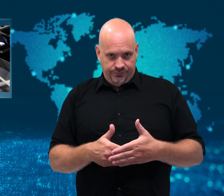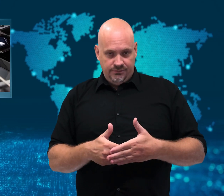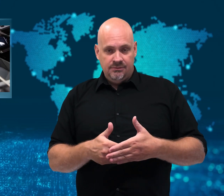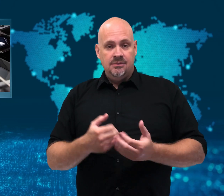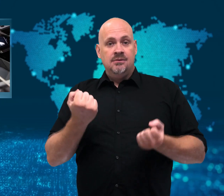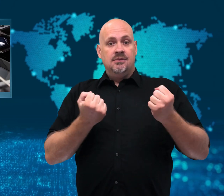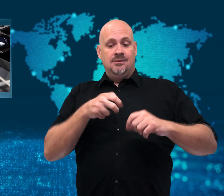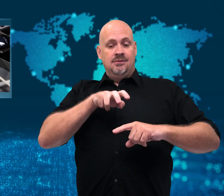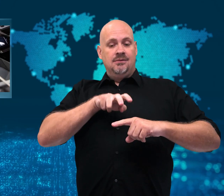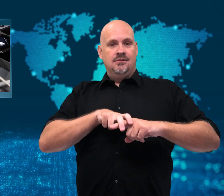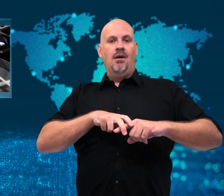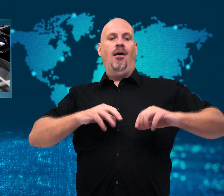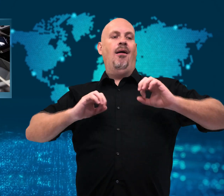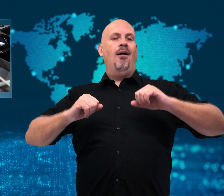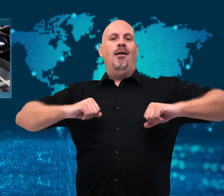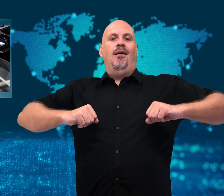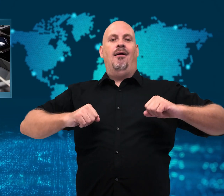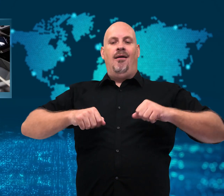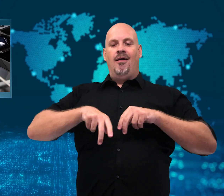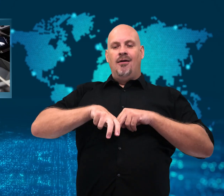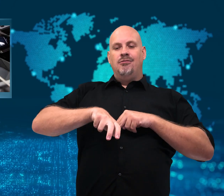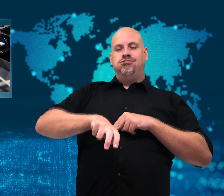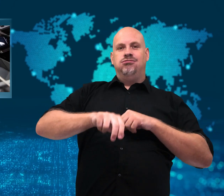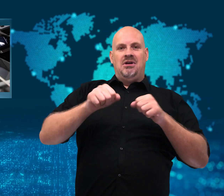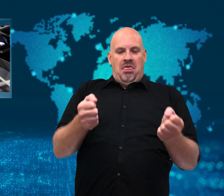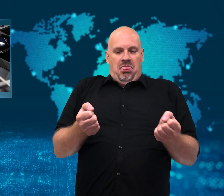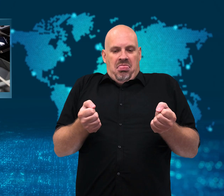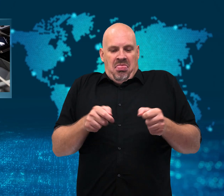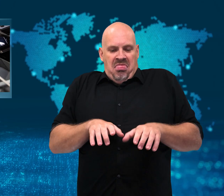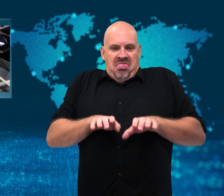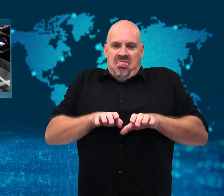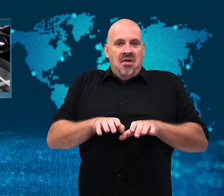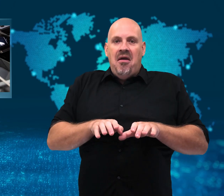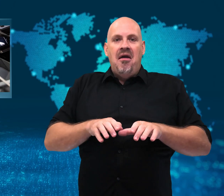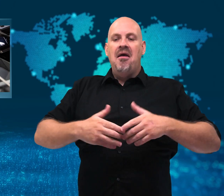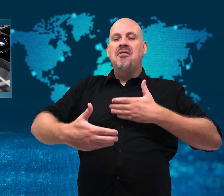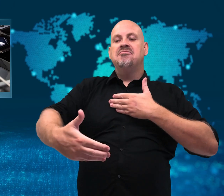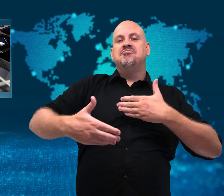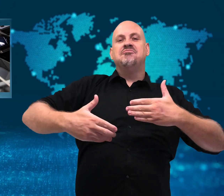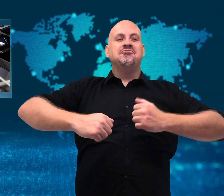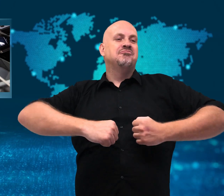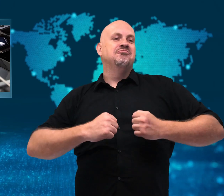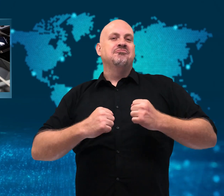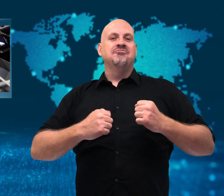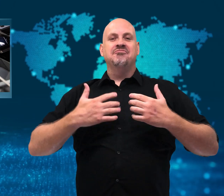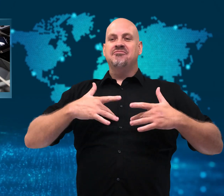The “Skysphere” is not a robot-like “Transformer”